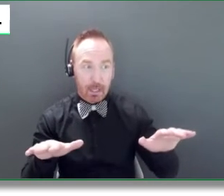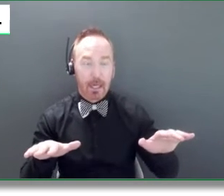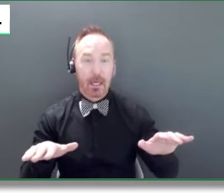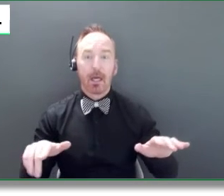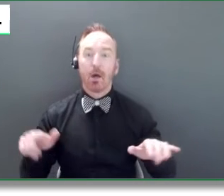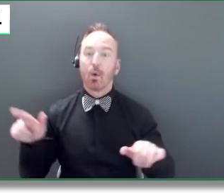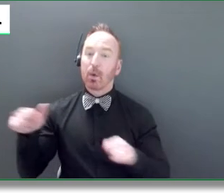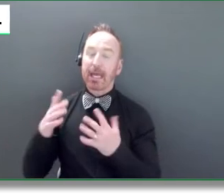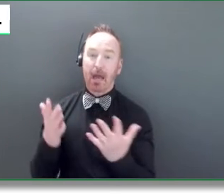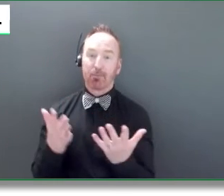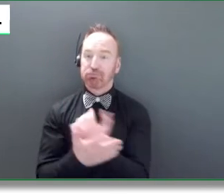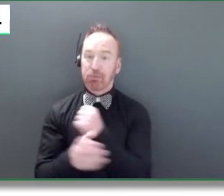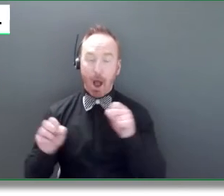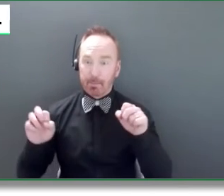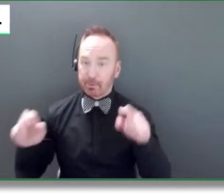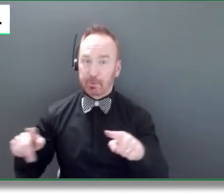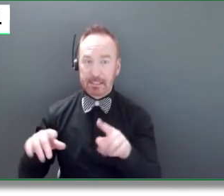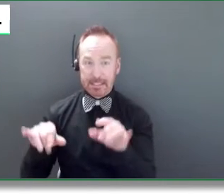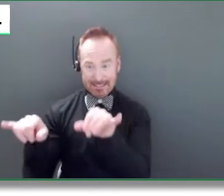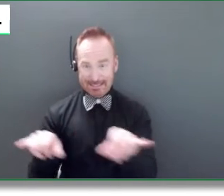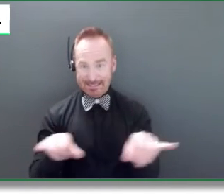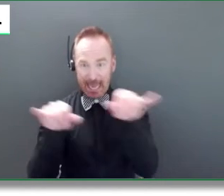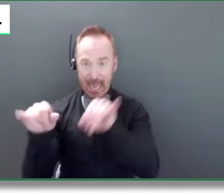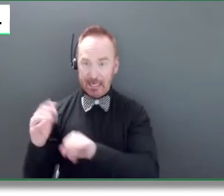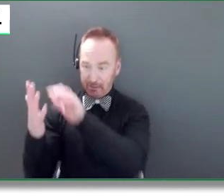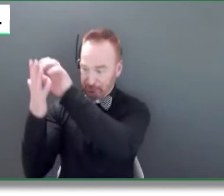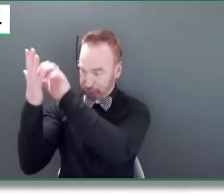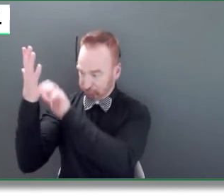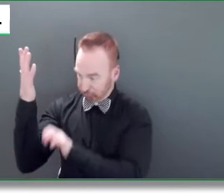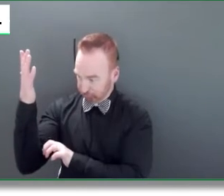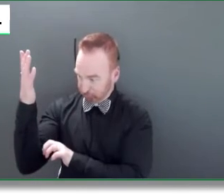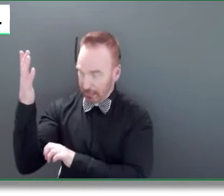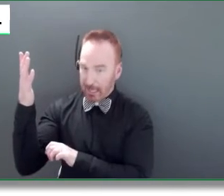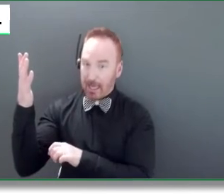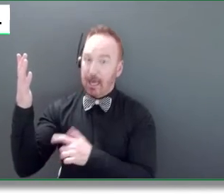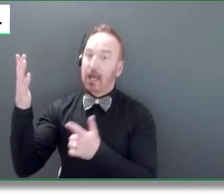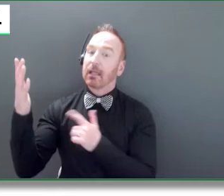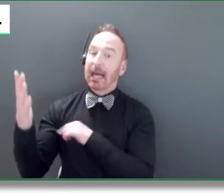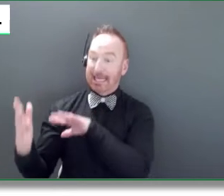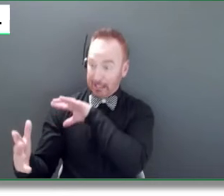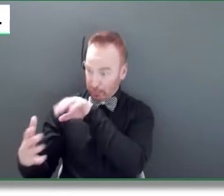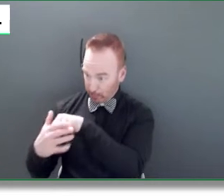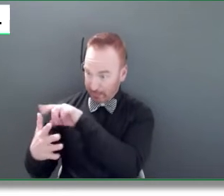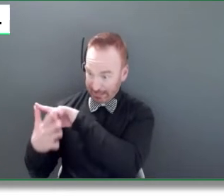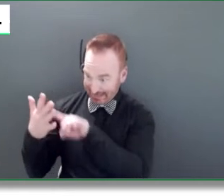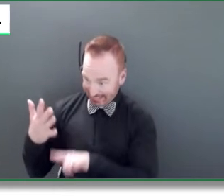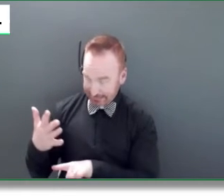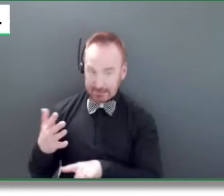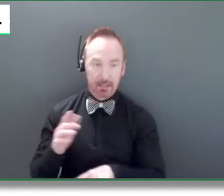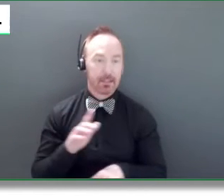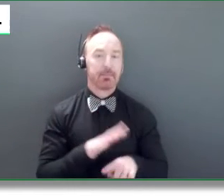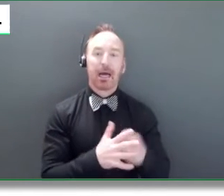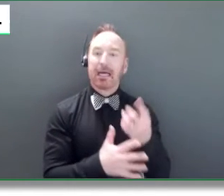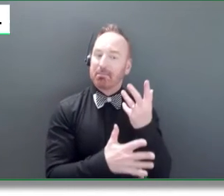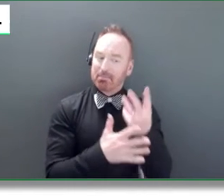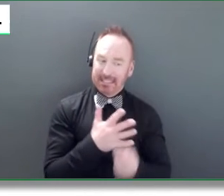and to write in what it's missing and to and to make suggestions. I think you know certainly not all of